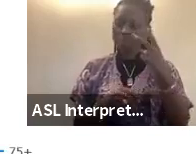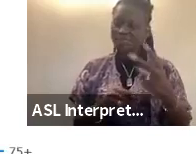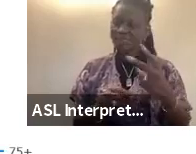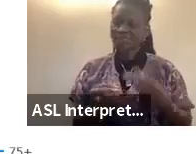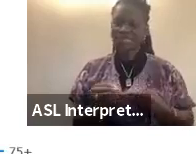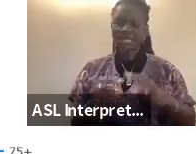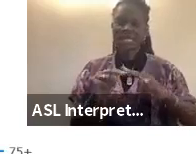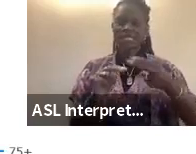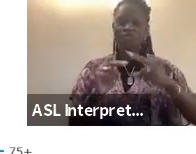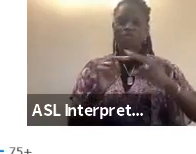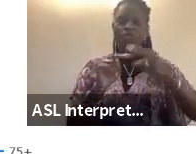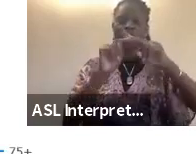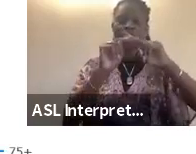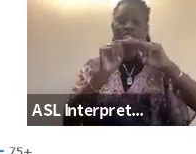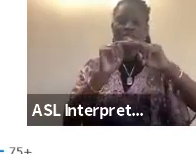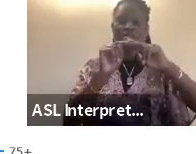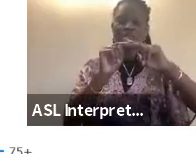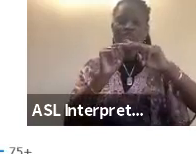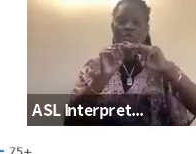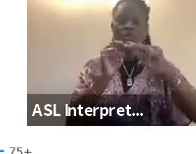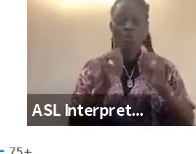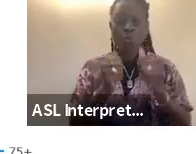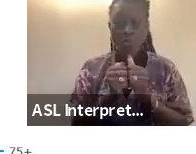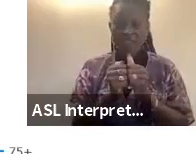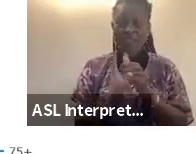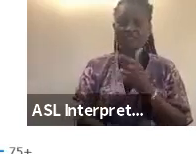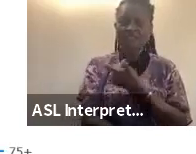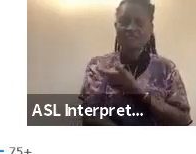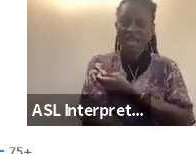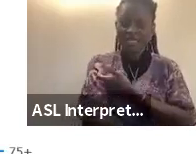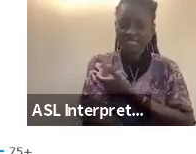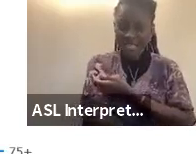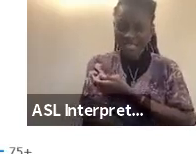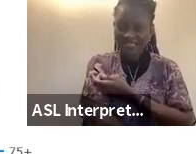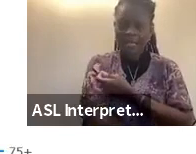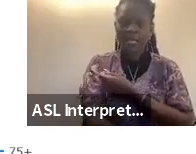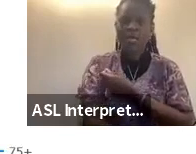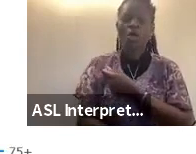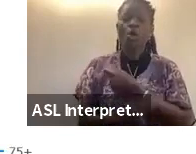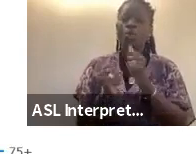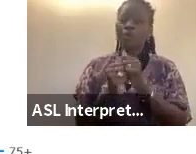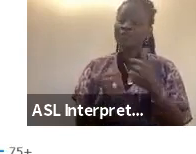increases in vaccination rates, particularly among the younger age groups.